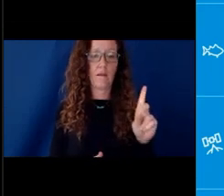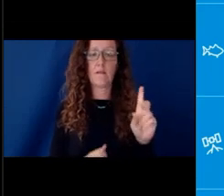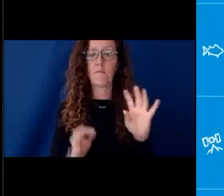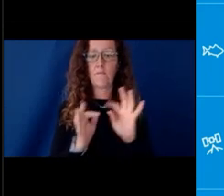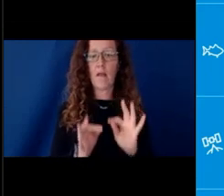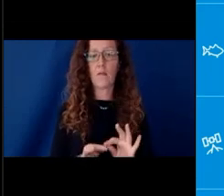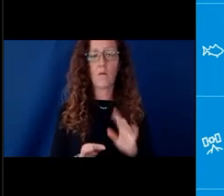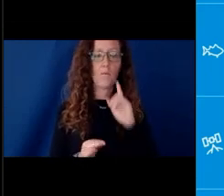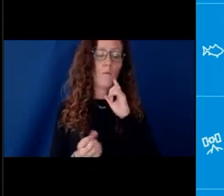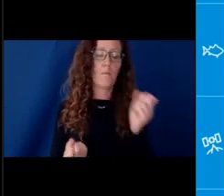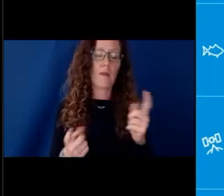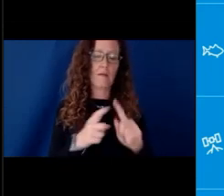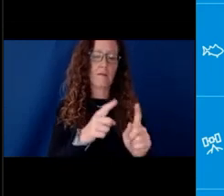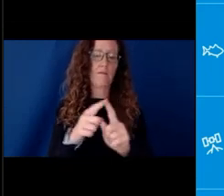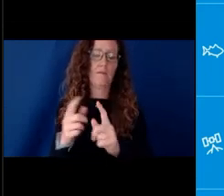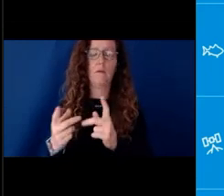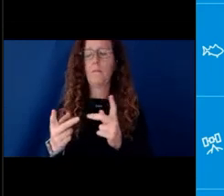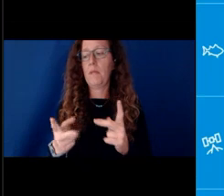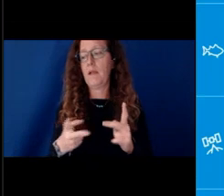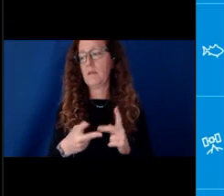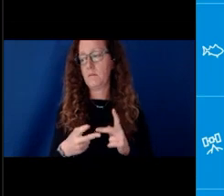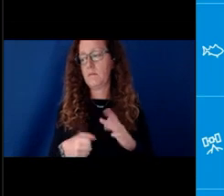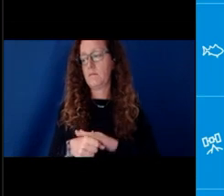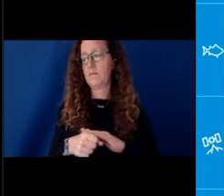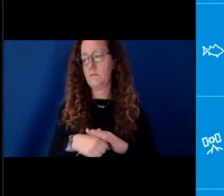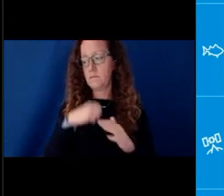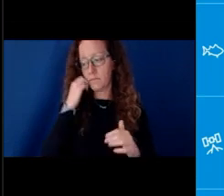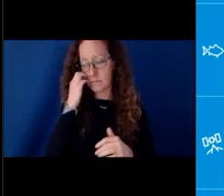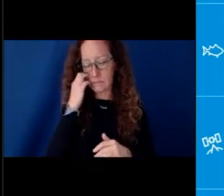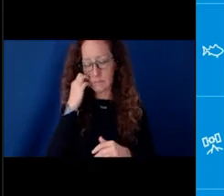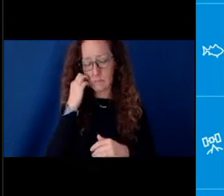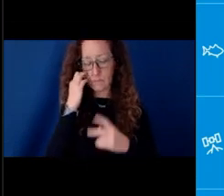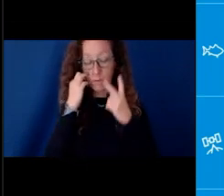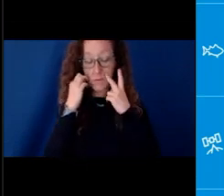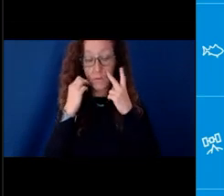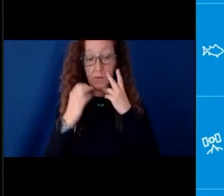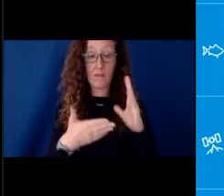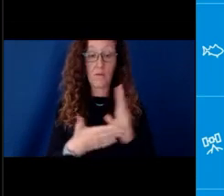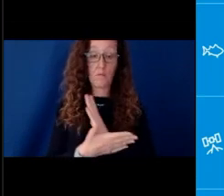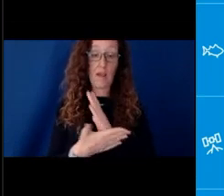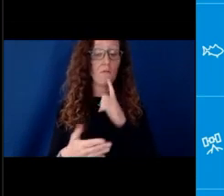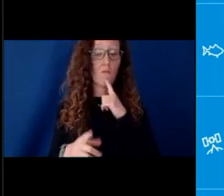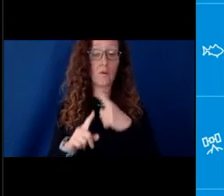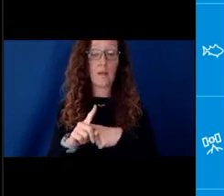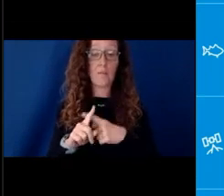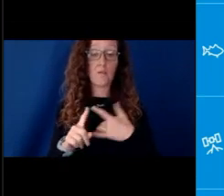you can see, you know, the temperature sensitive ranges, like, you know, could vary pretty much